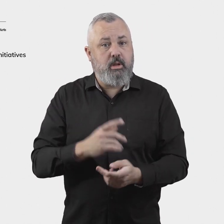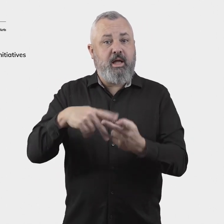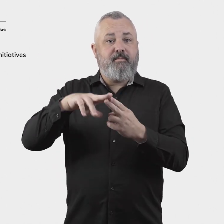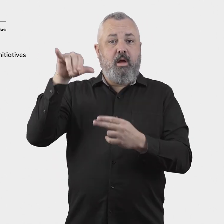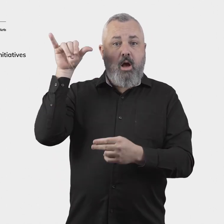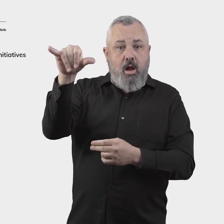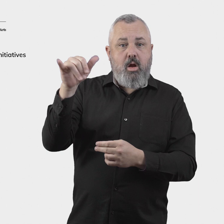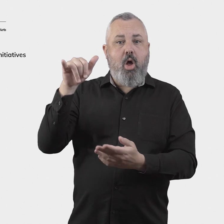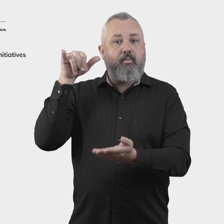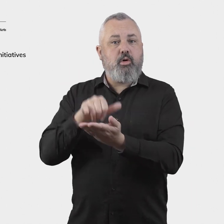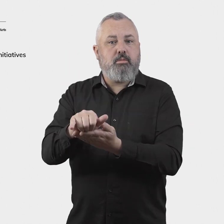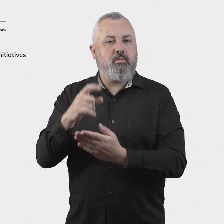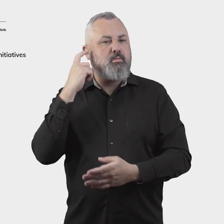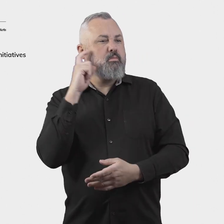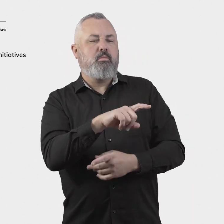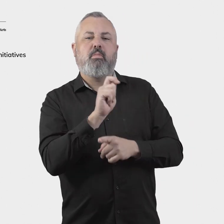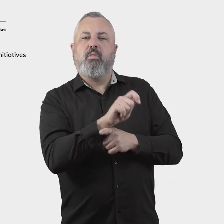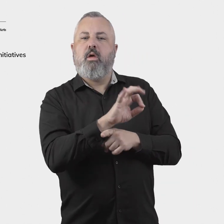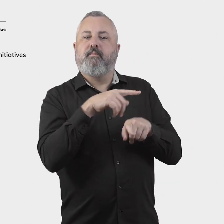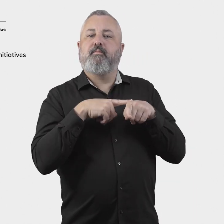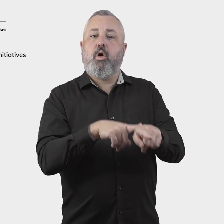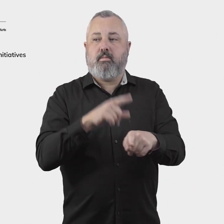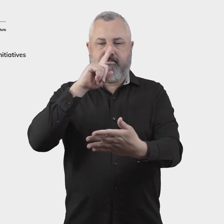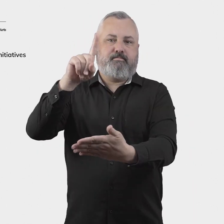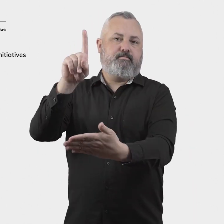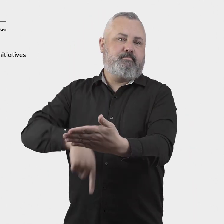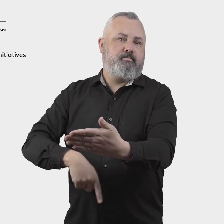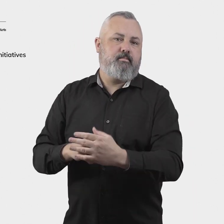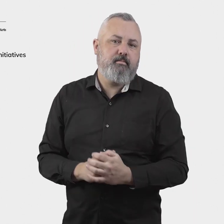with penalties for non-compliance.